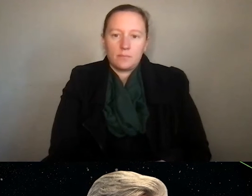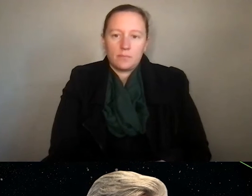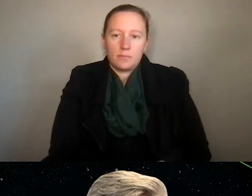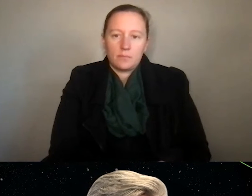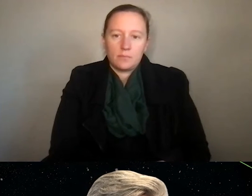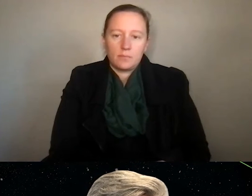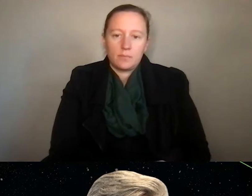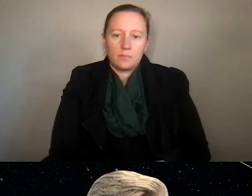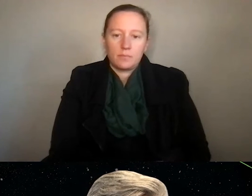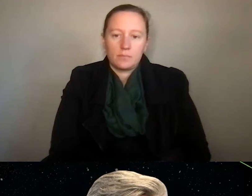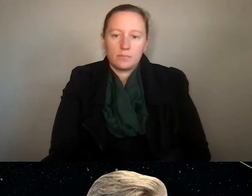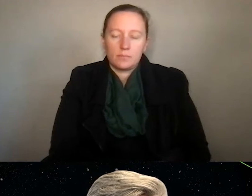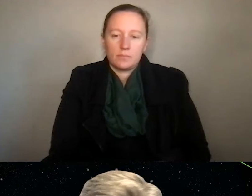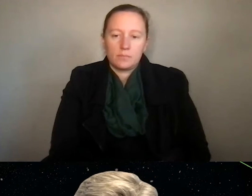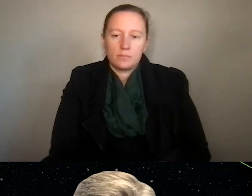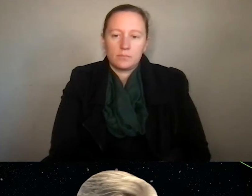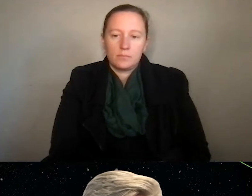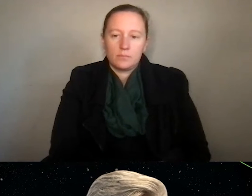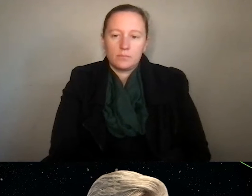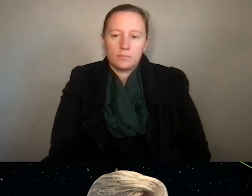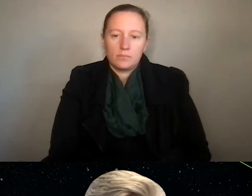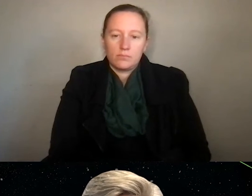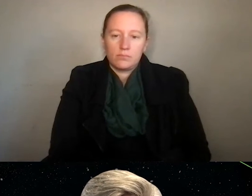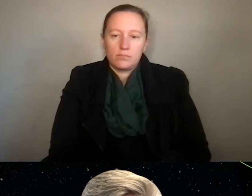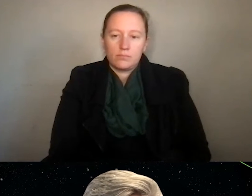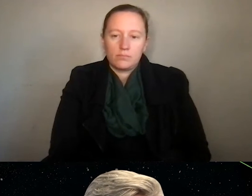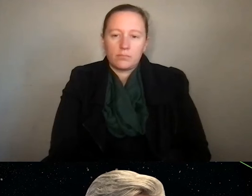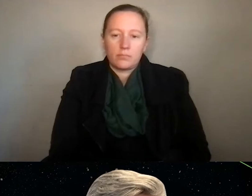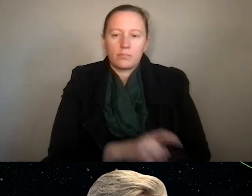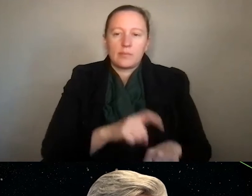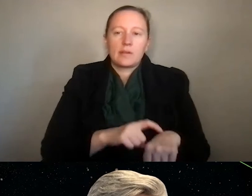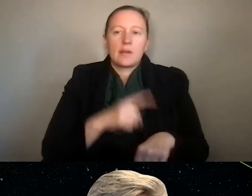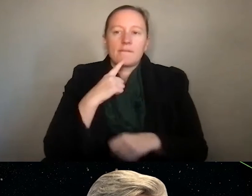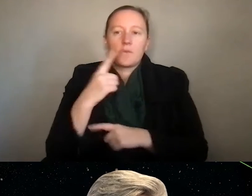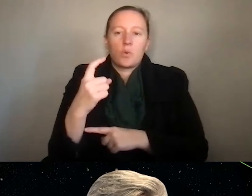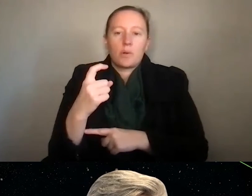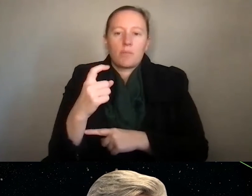Let's do one more, I think we have time for one more quick question. Can we include